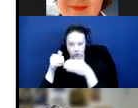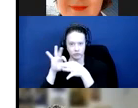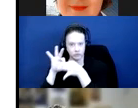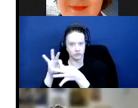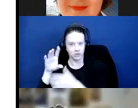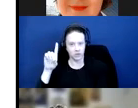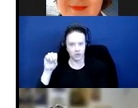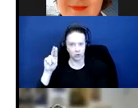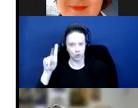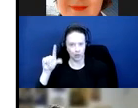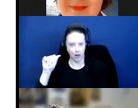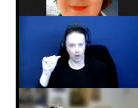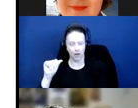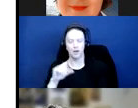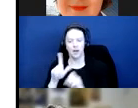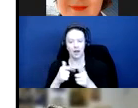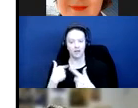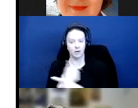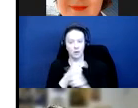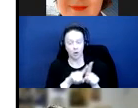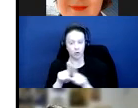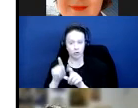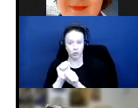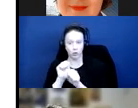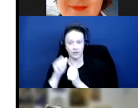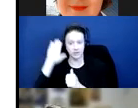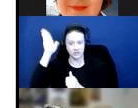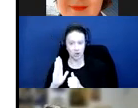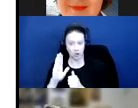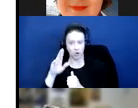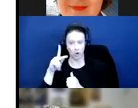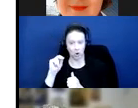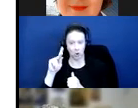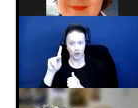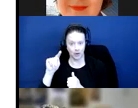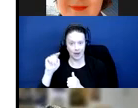And then we also worked with Representative Kotek